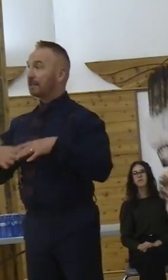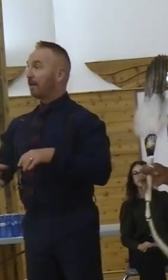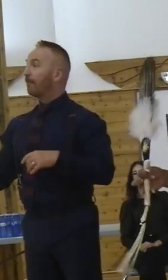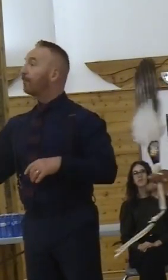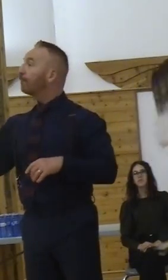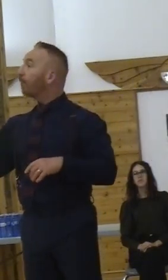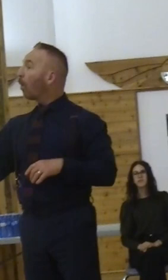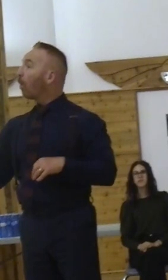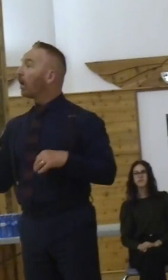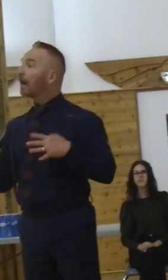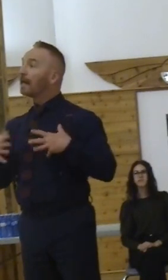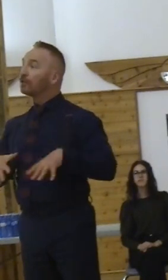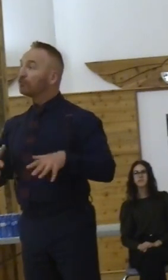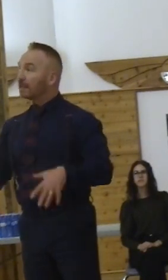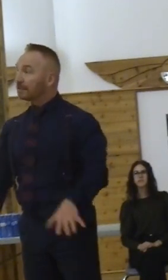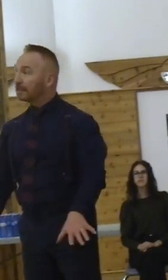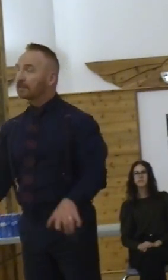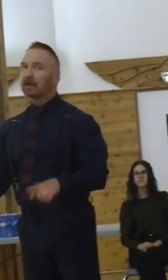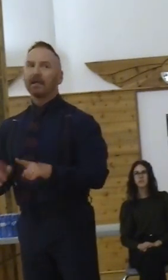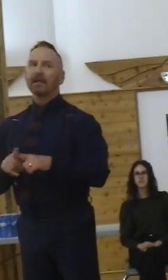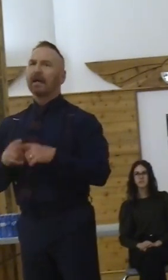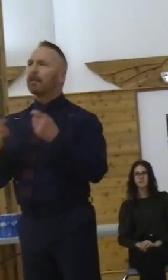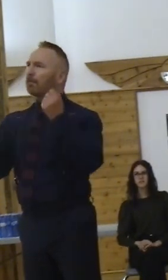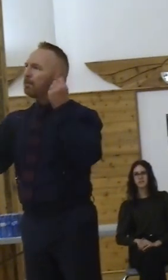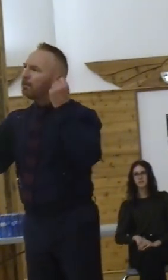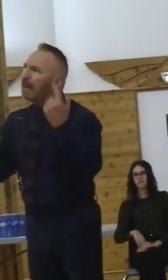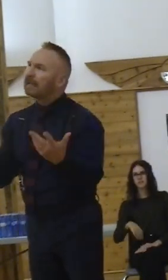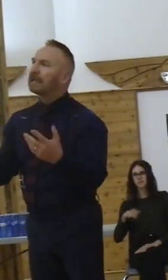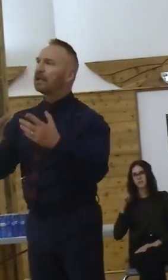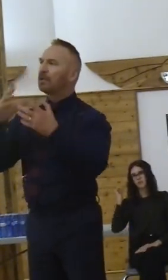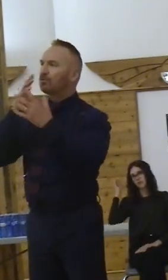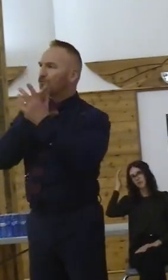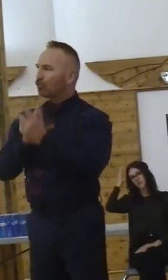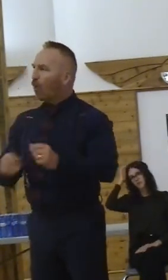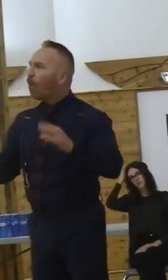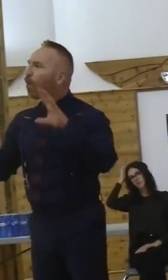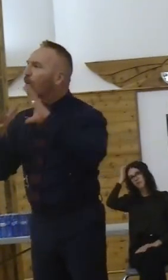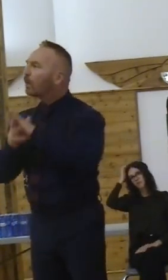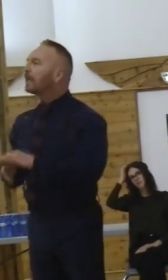And there's lots and tons of other stories across the states and Canada, but this is